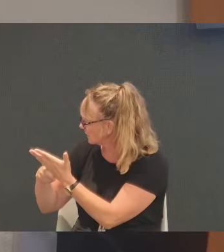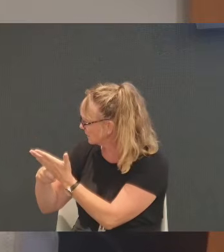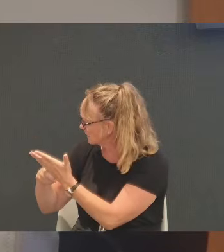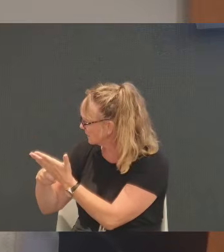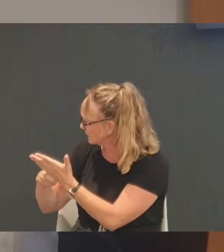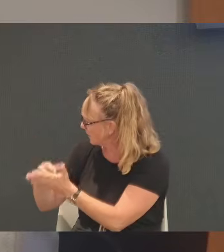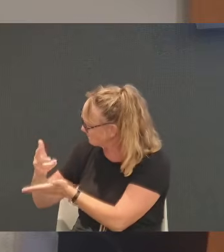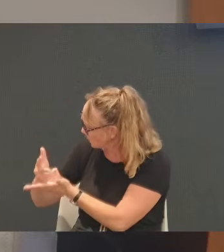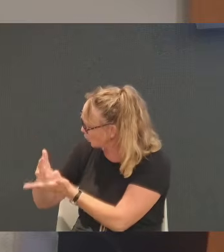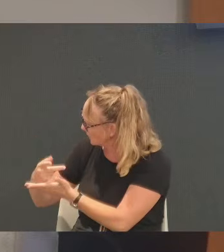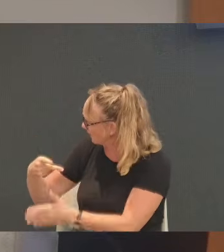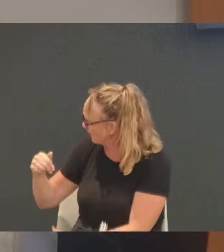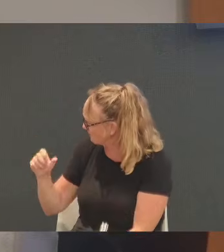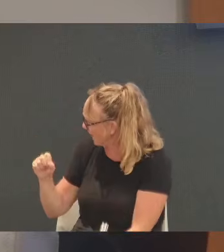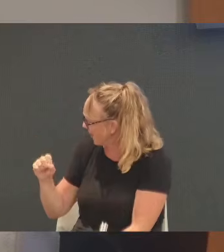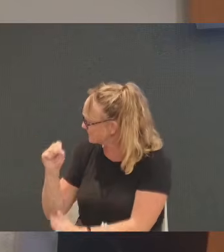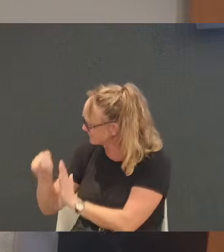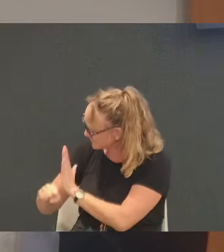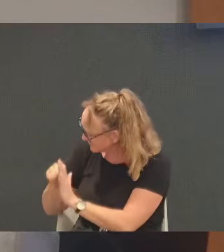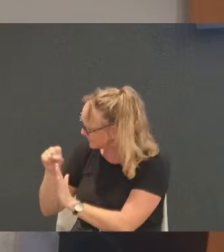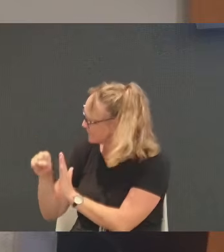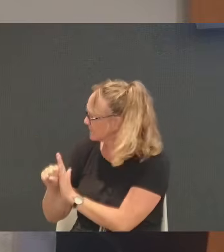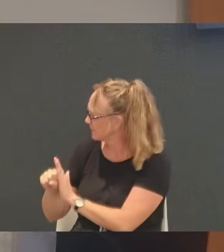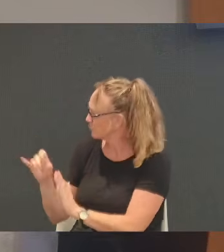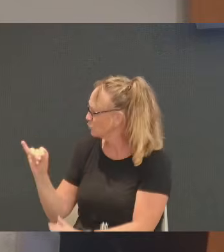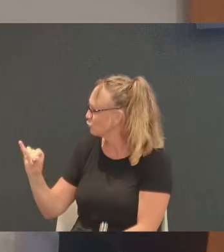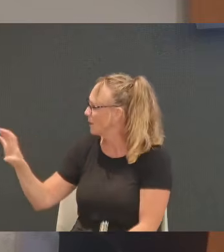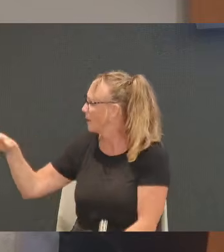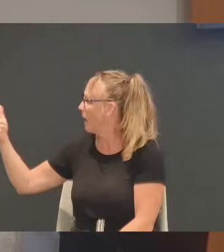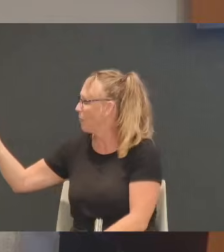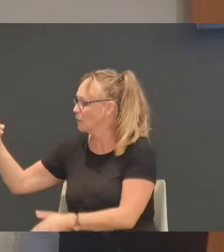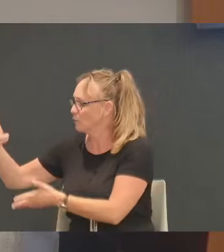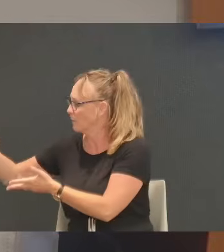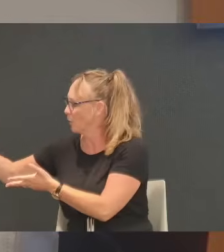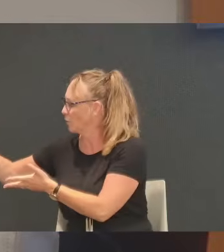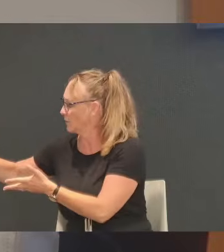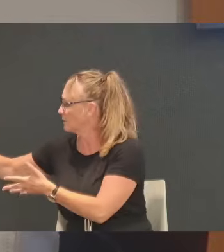for the season just as there are in any other lot that someone would secure a parking pass for Ben